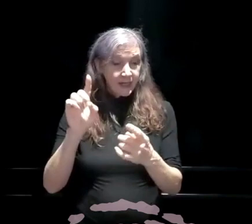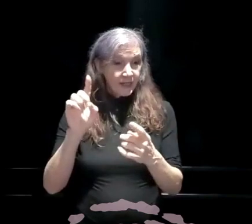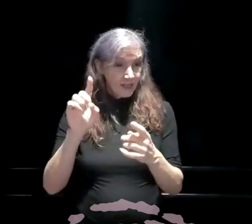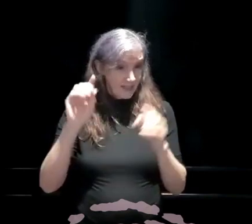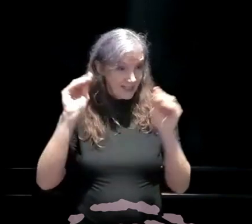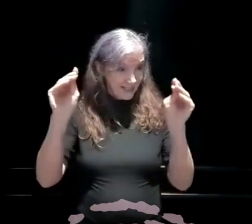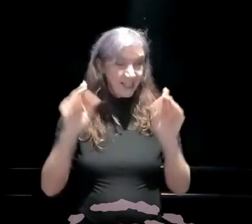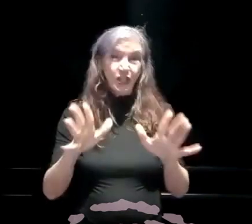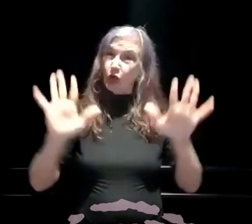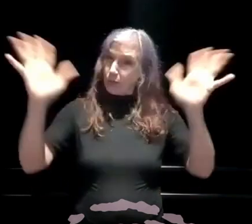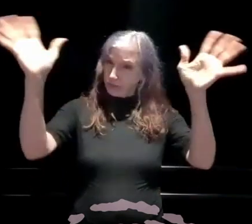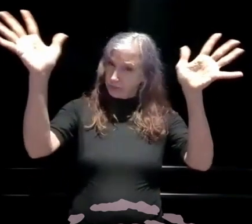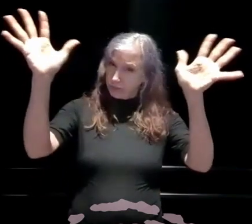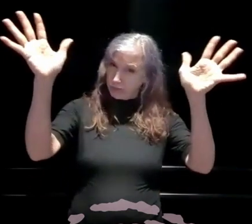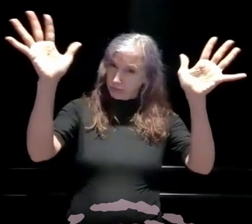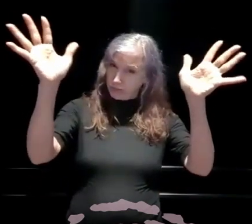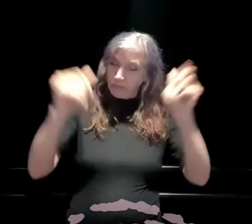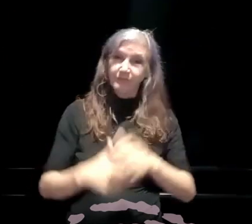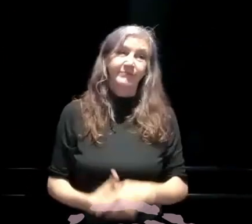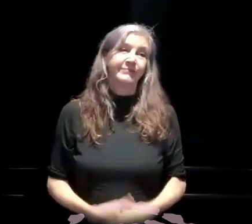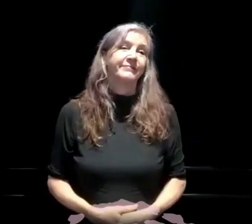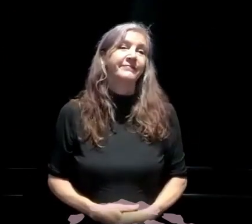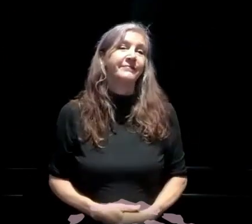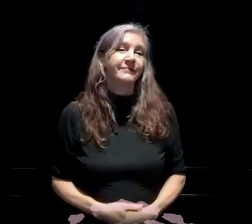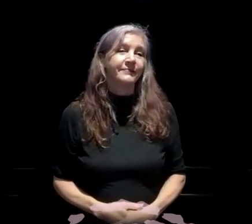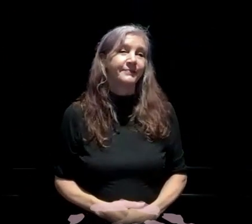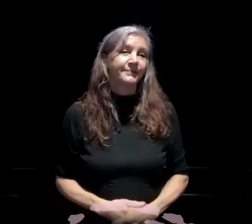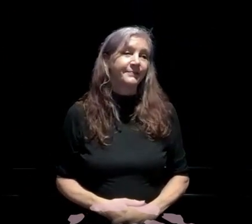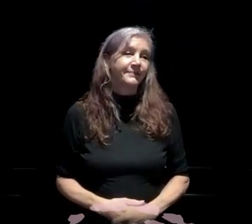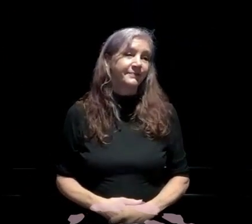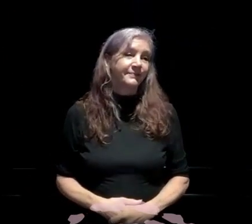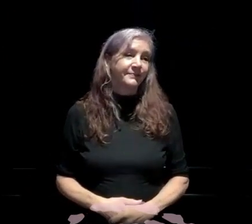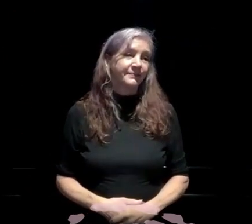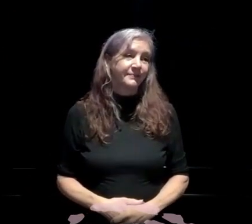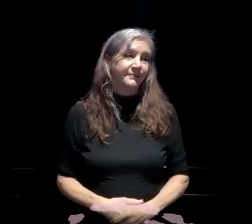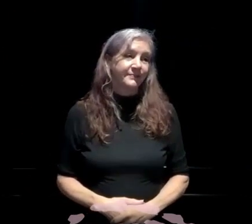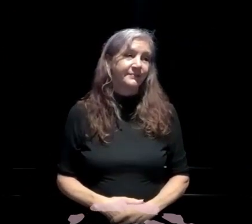Let's give it up for Christine.